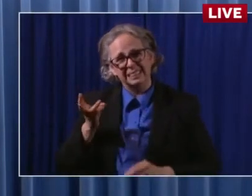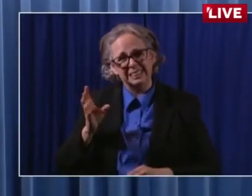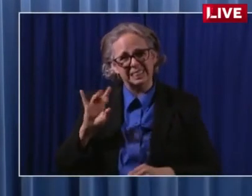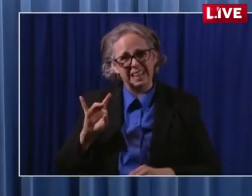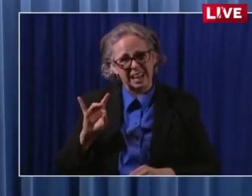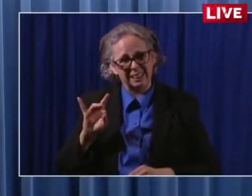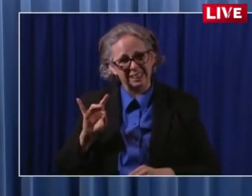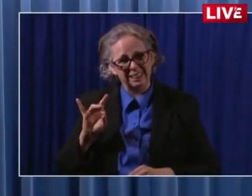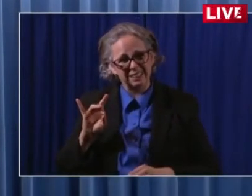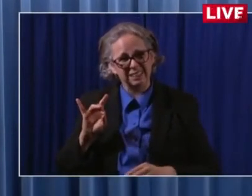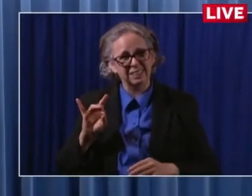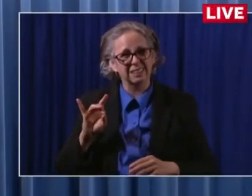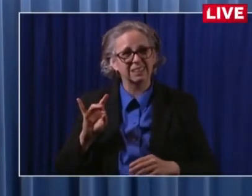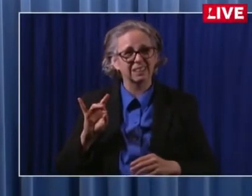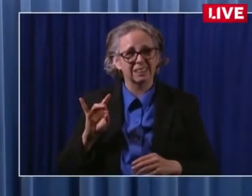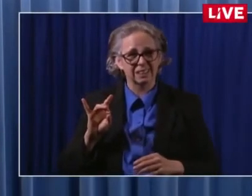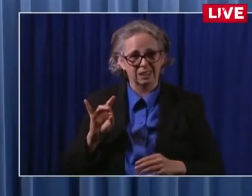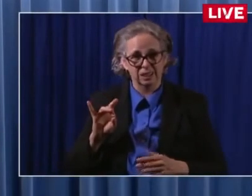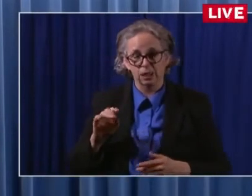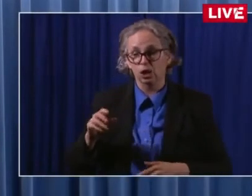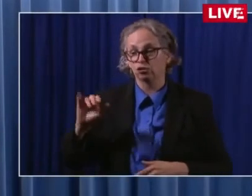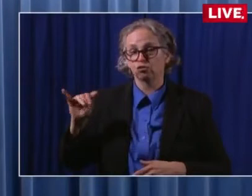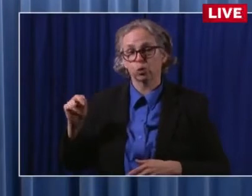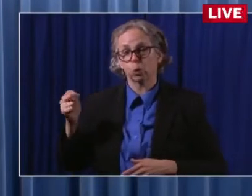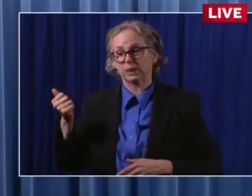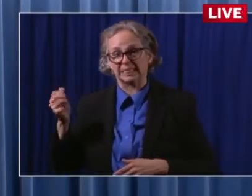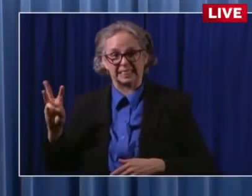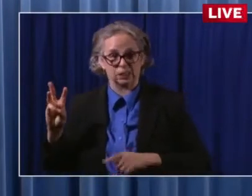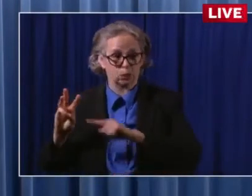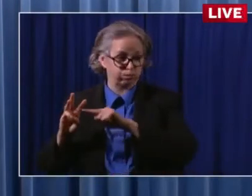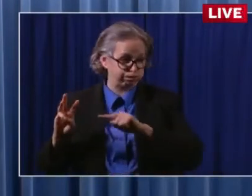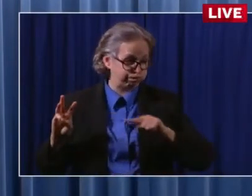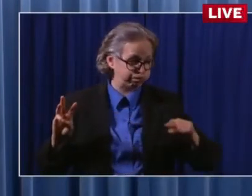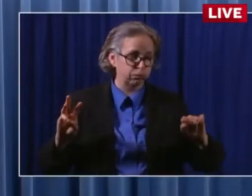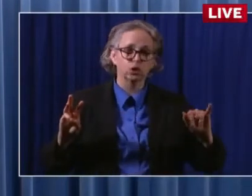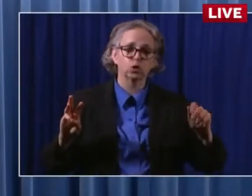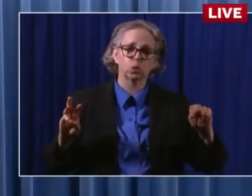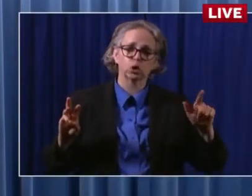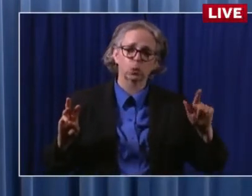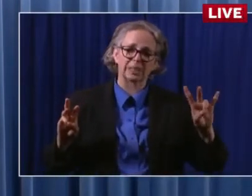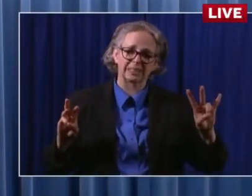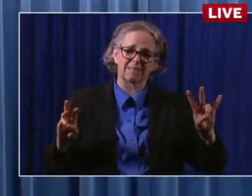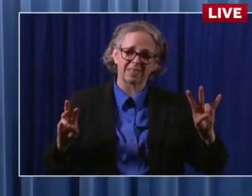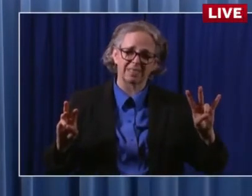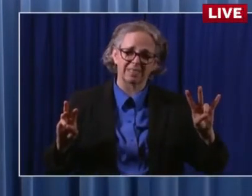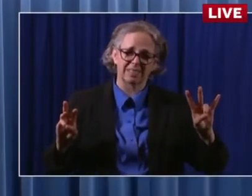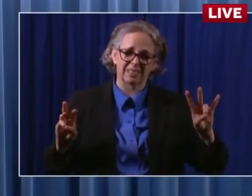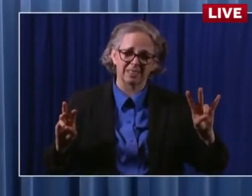DURING THE LAST TWO WEEKS, THE COUNTY HAD A TOTAL OF 68 CASES PER 100,000 RESIDENTS.